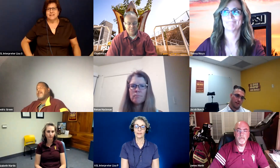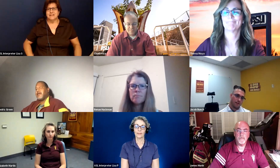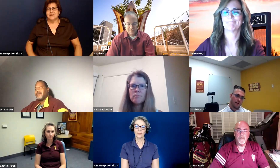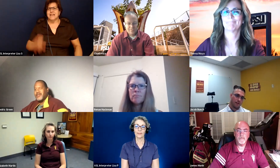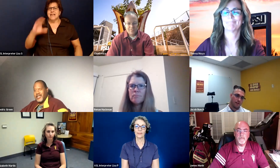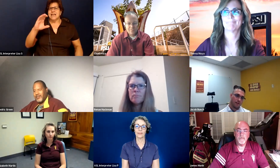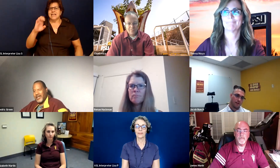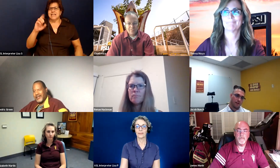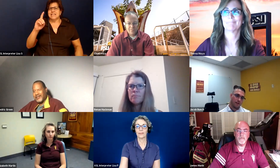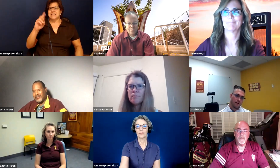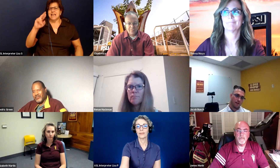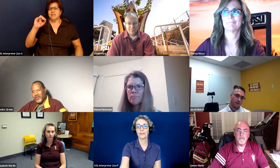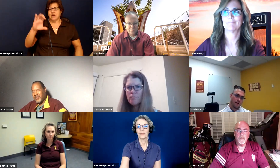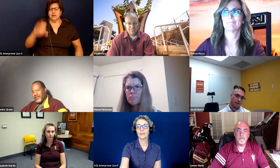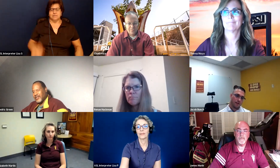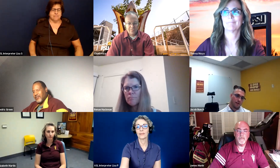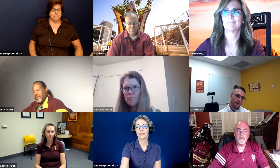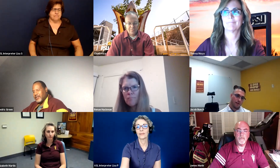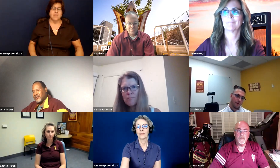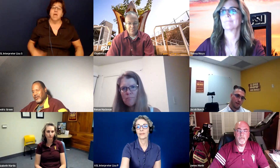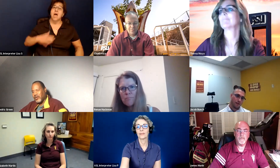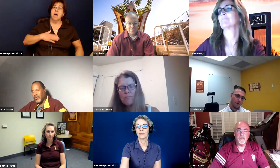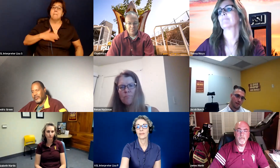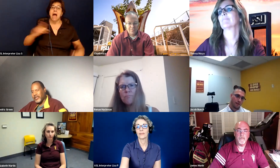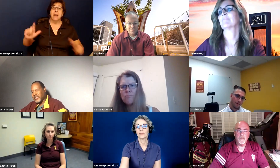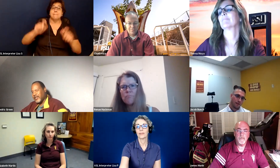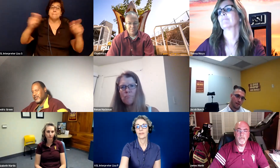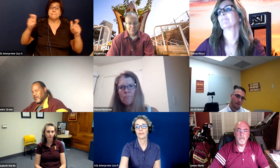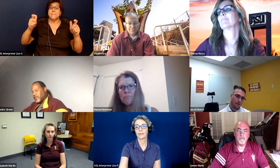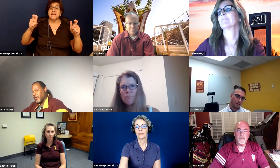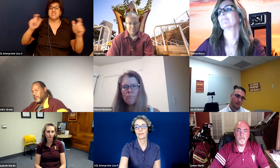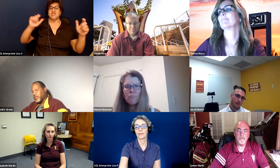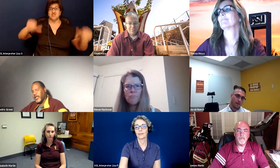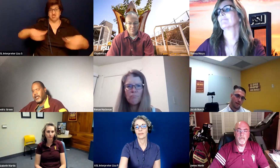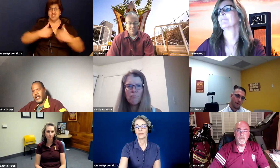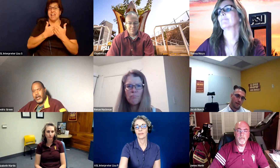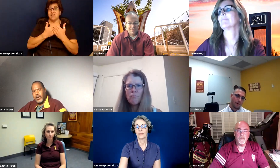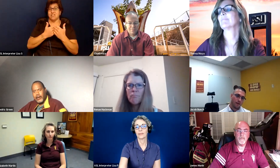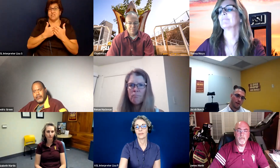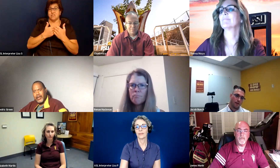Chad, my probably biggest accommodation or biggest challenge when I was at the university.